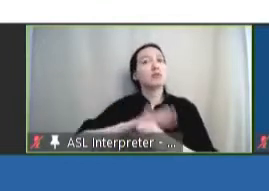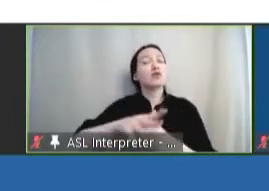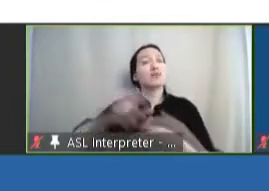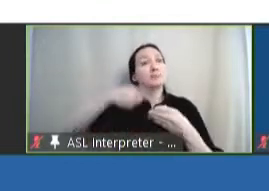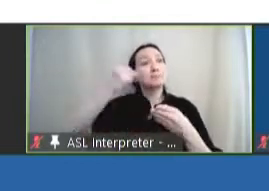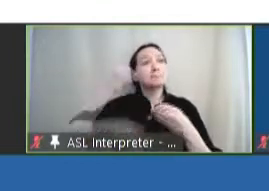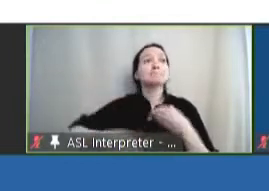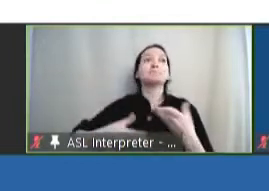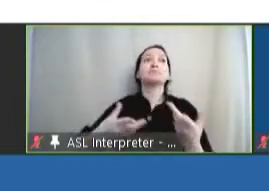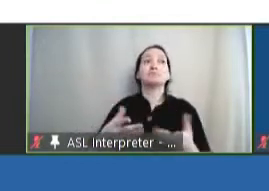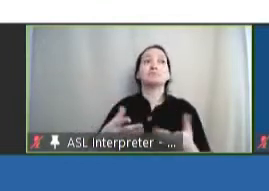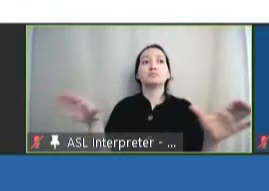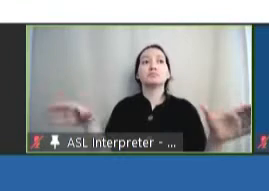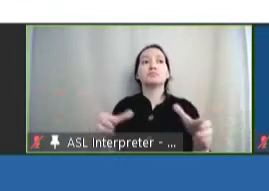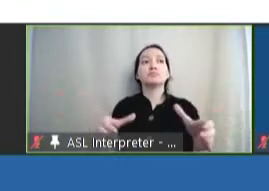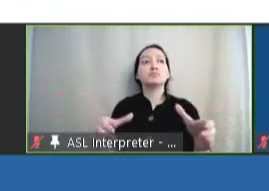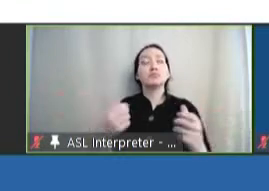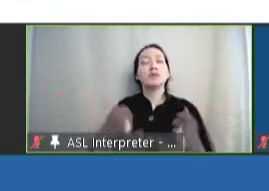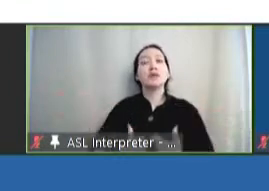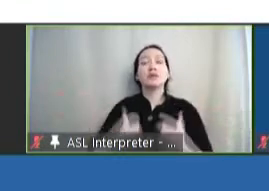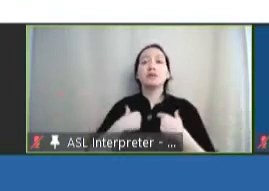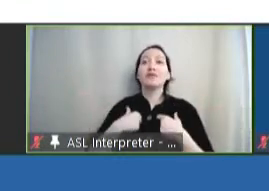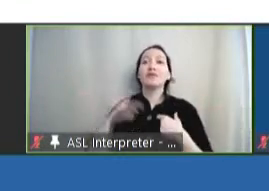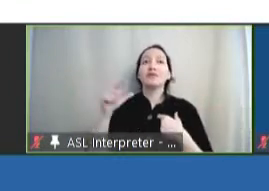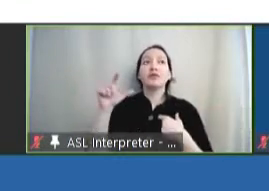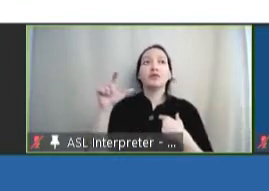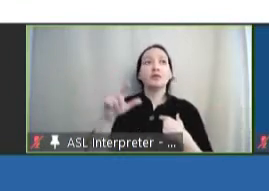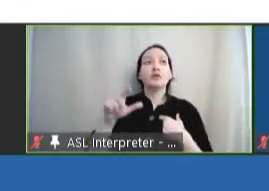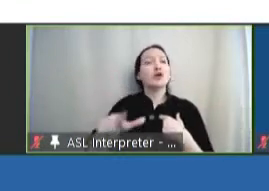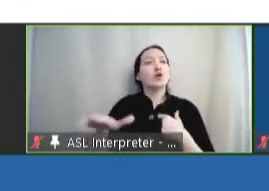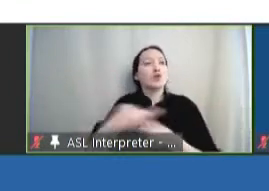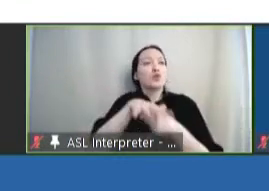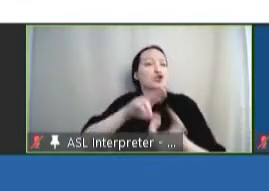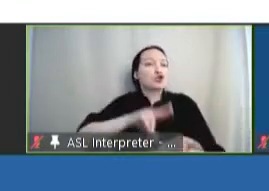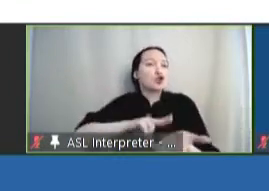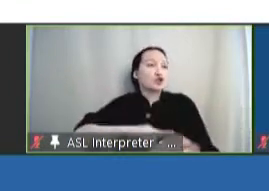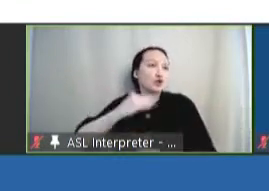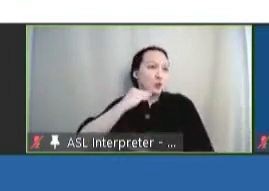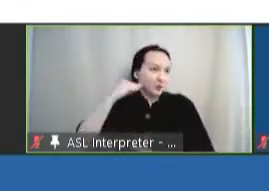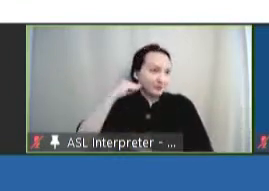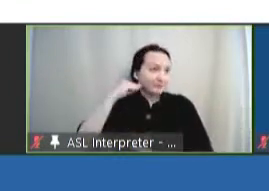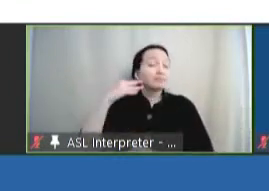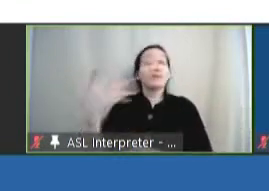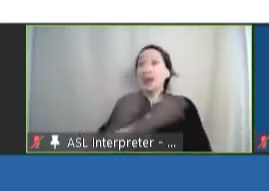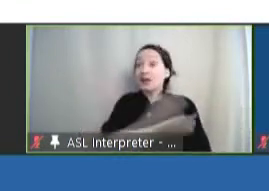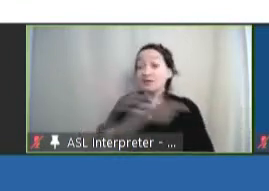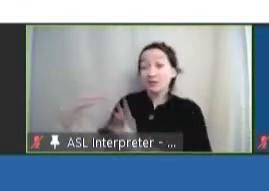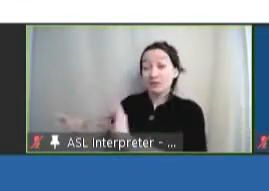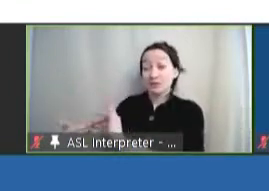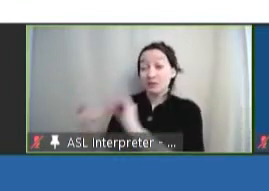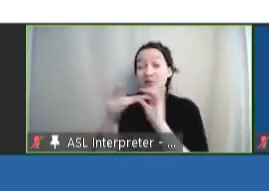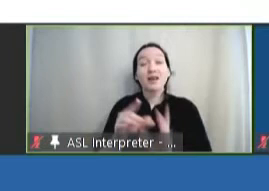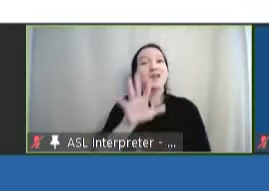are those who reside in long-term nursing homes, vaccination was associated with 5600